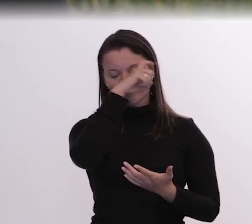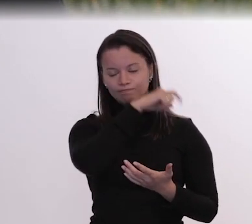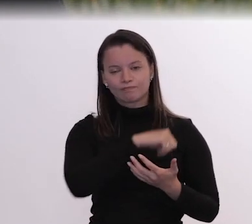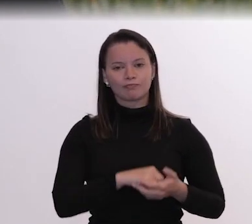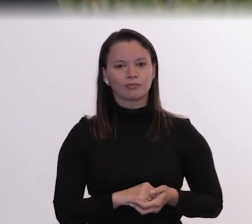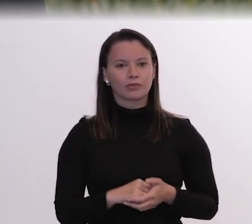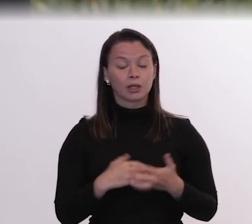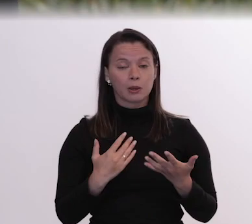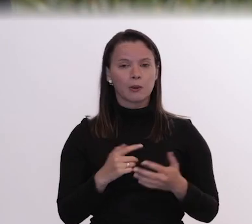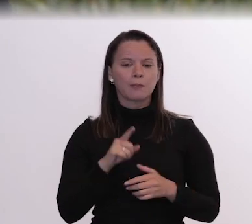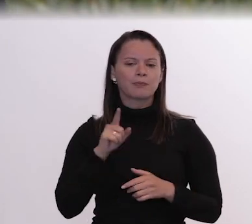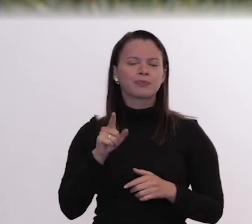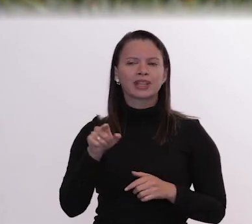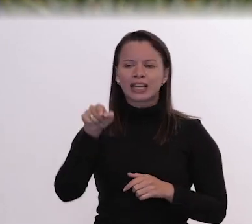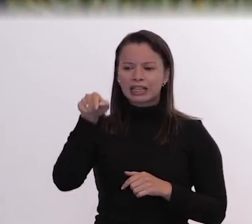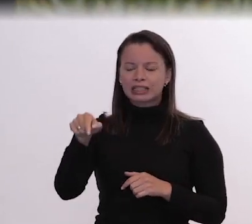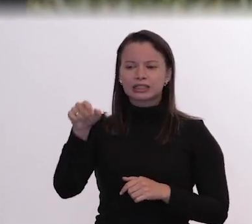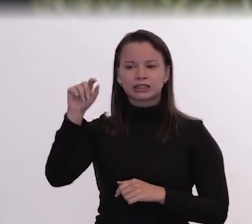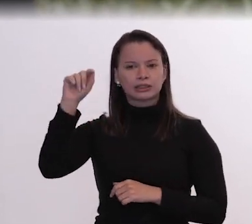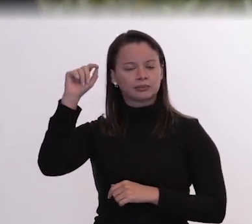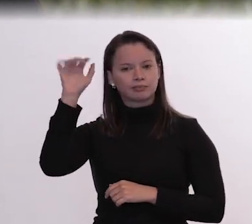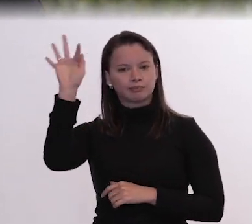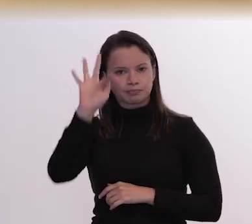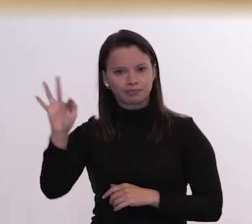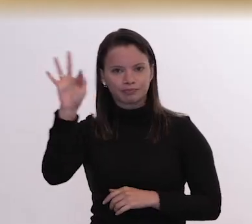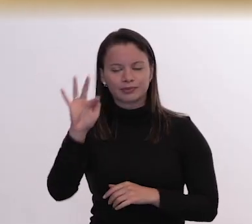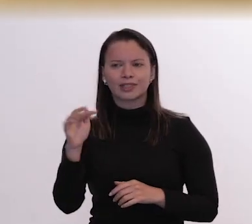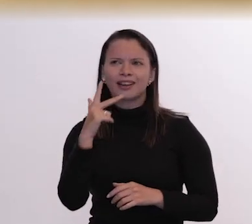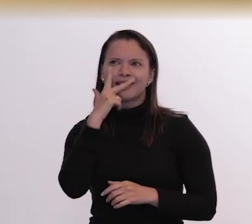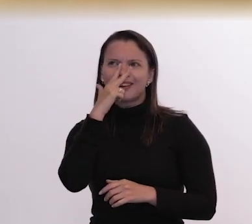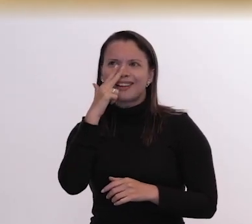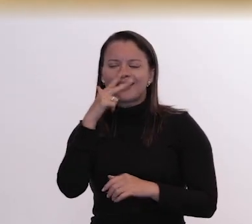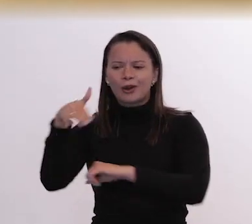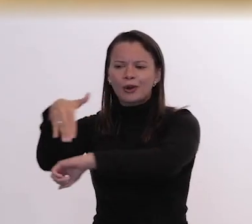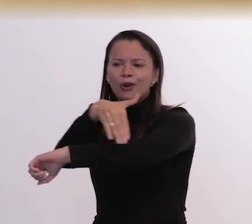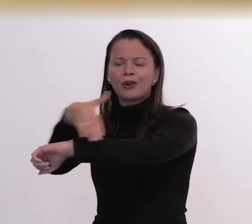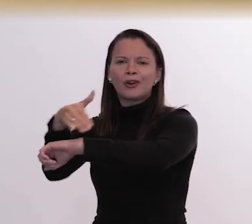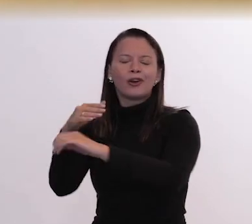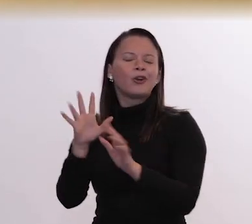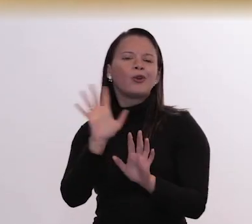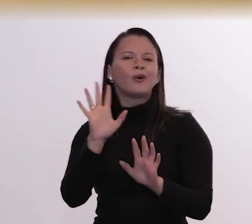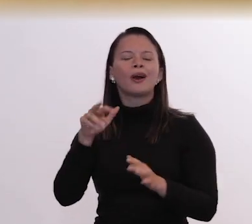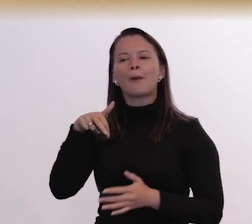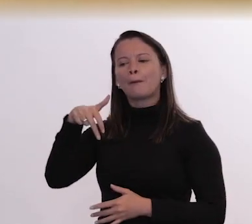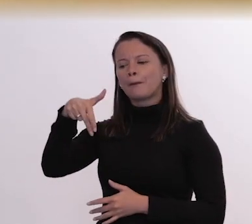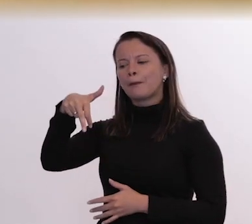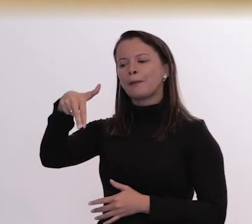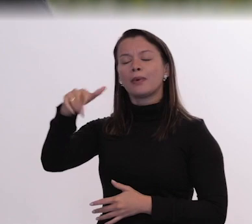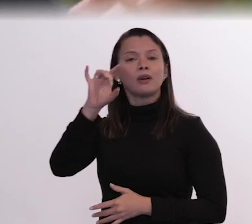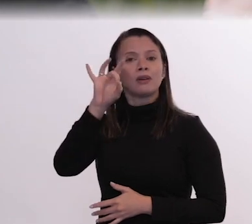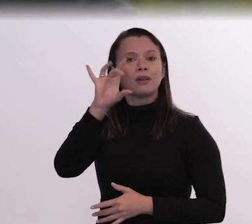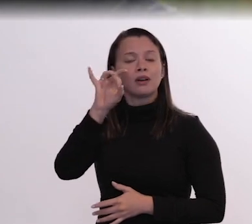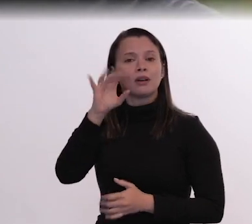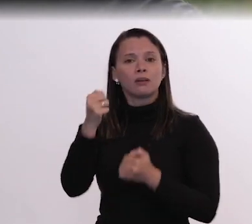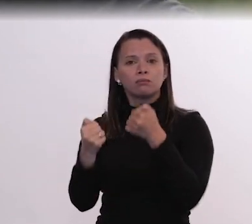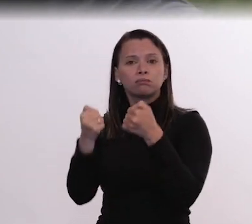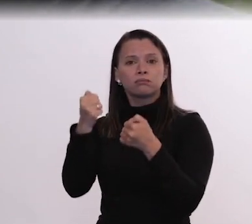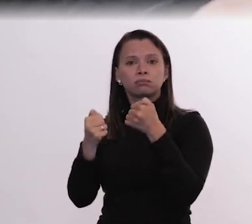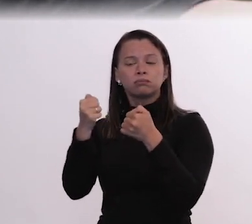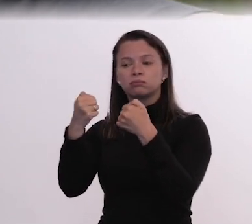is designed for transports, it is a bit idealist. It's not an invite to pedestrians. It had a great impact because when it was